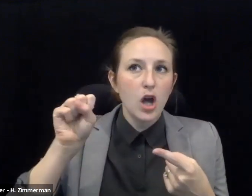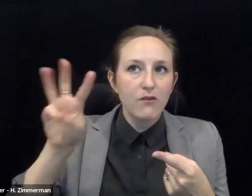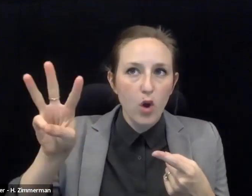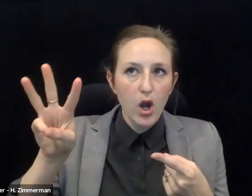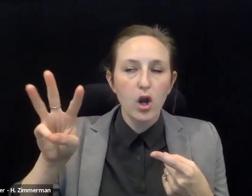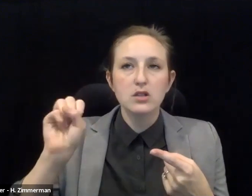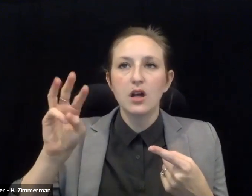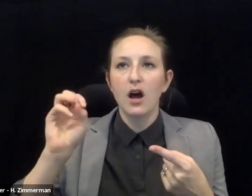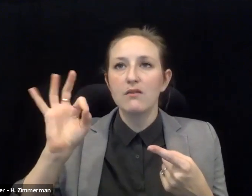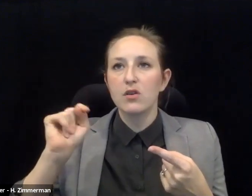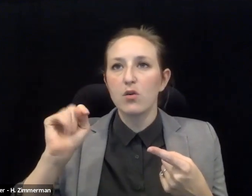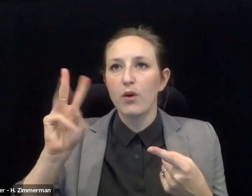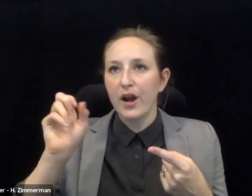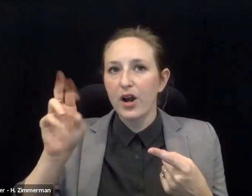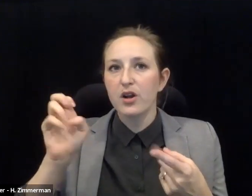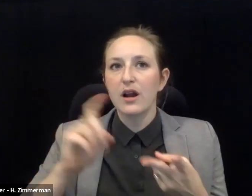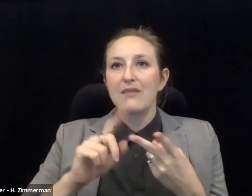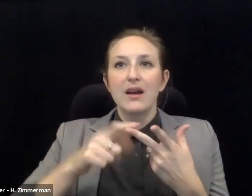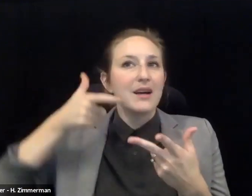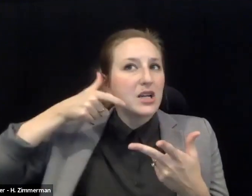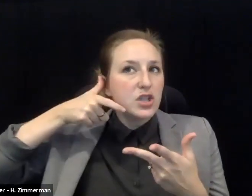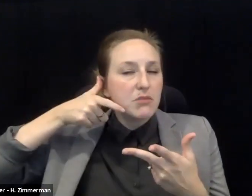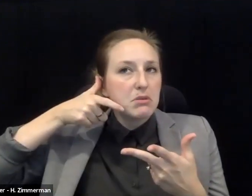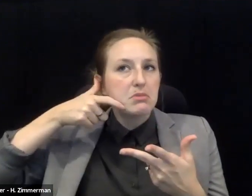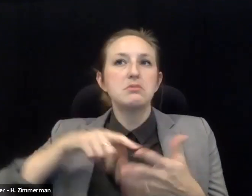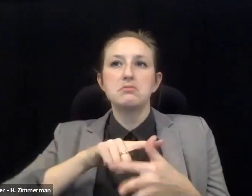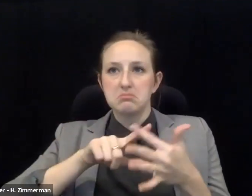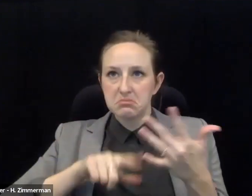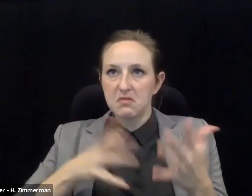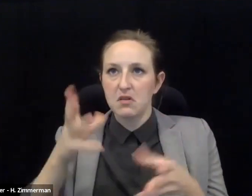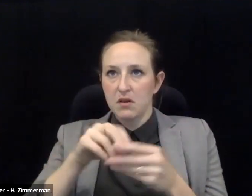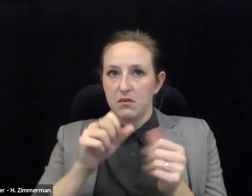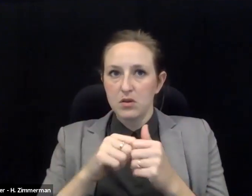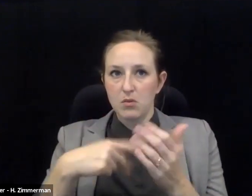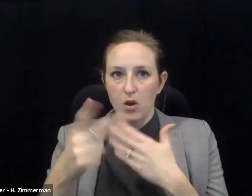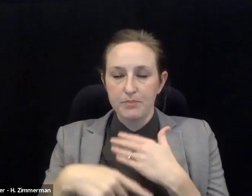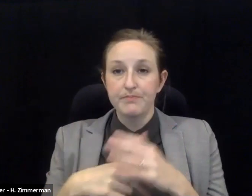and what things we recommend for them to be able to participate in the program. And we understand obviously that can be